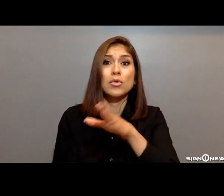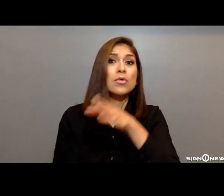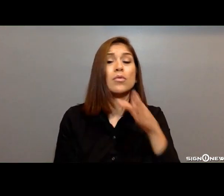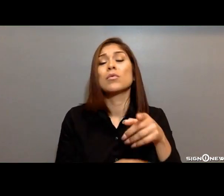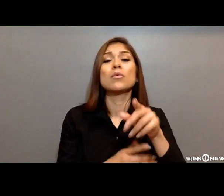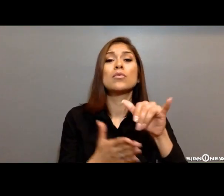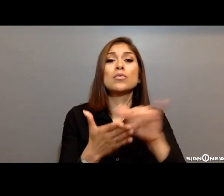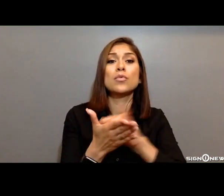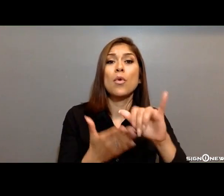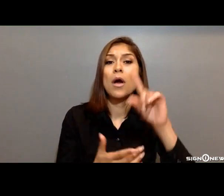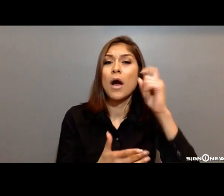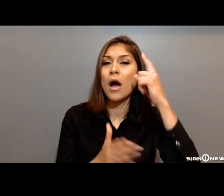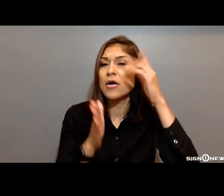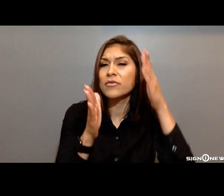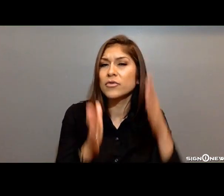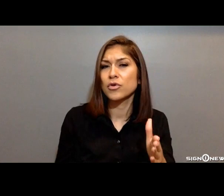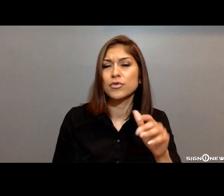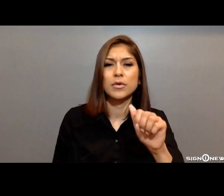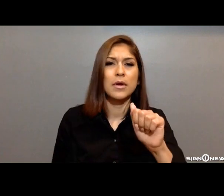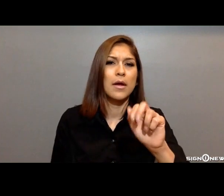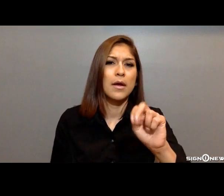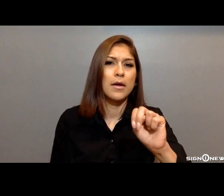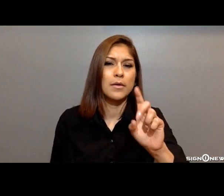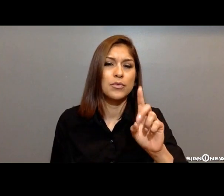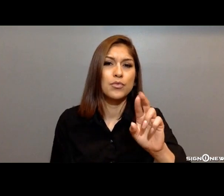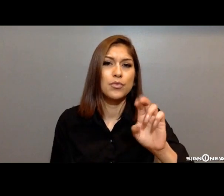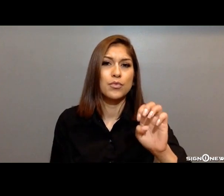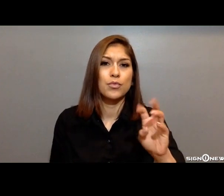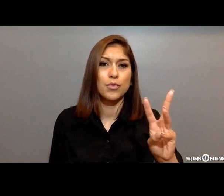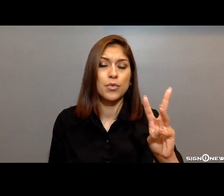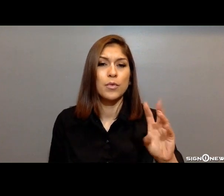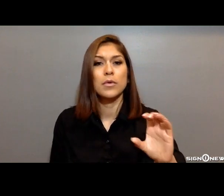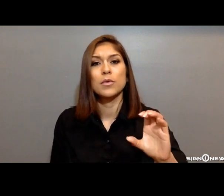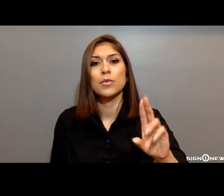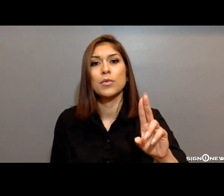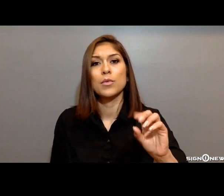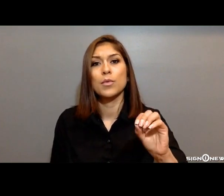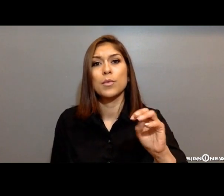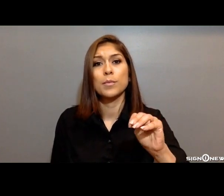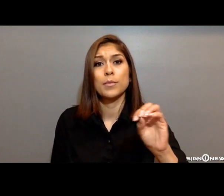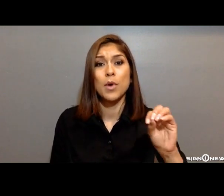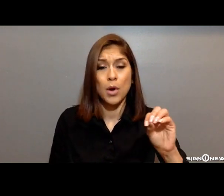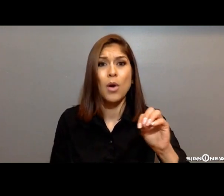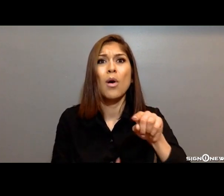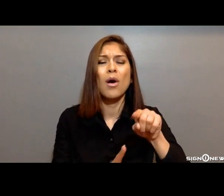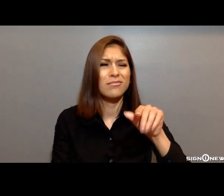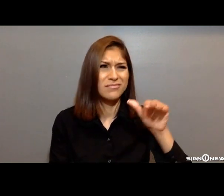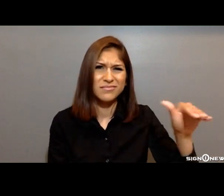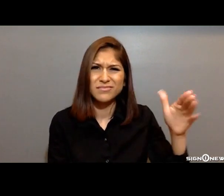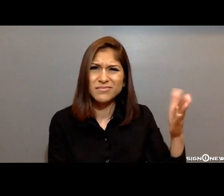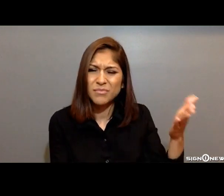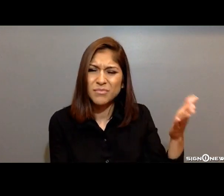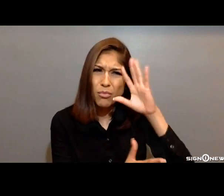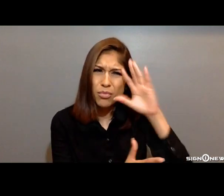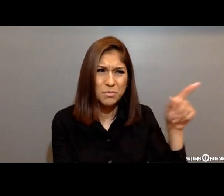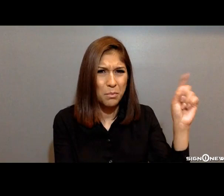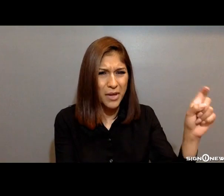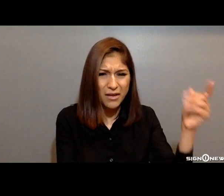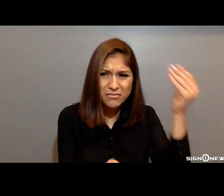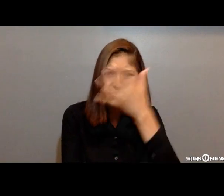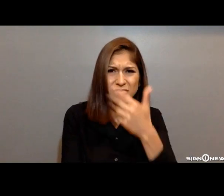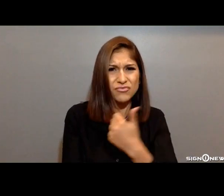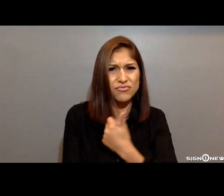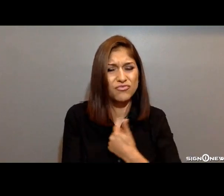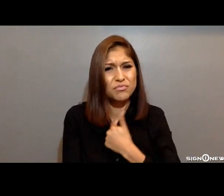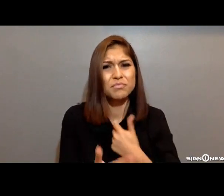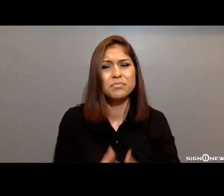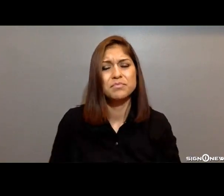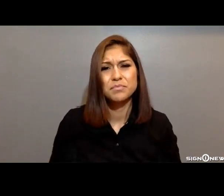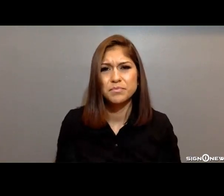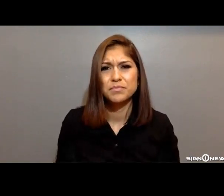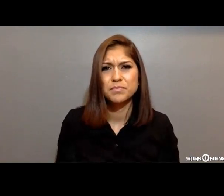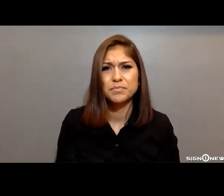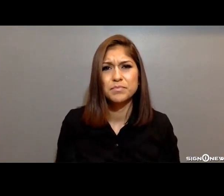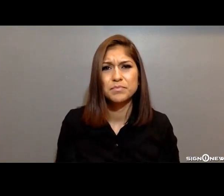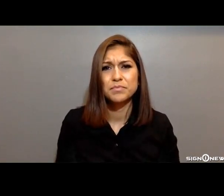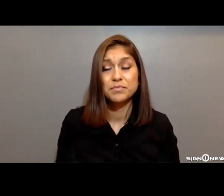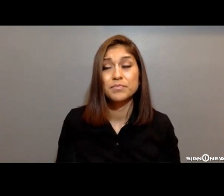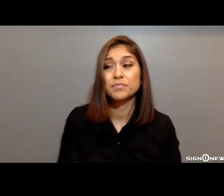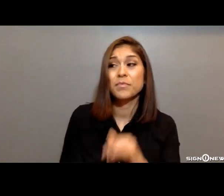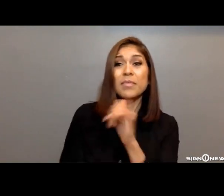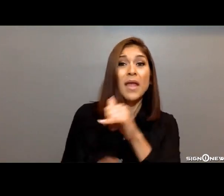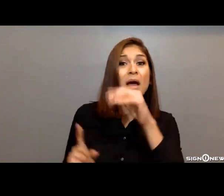And New York Governor Andrew Cuomo called on the president to apologize.